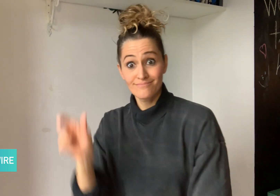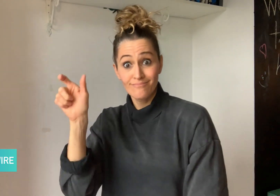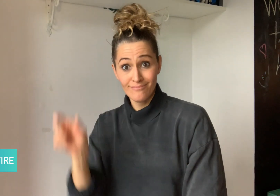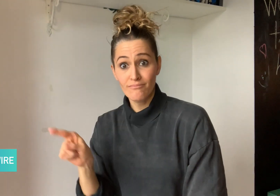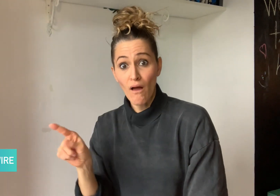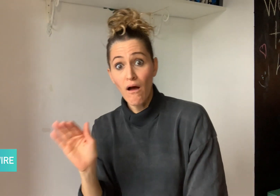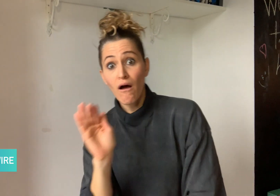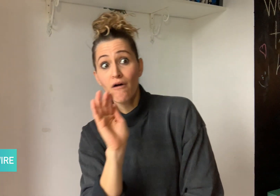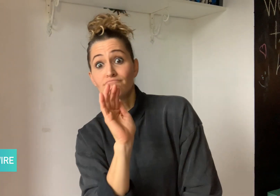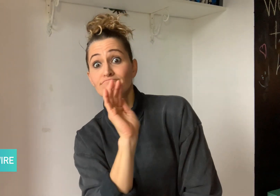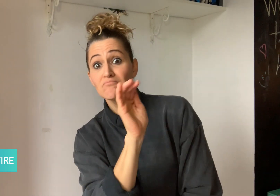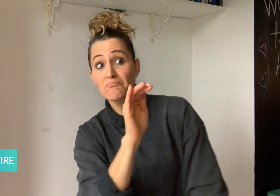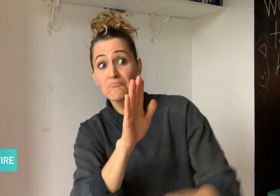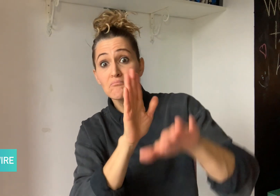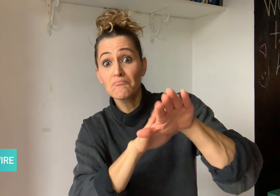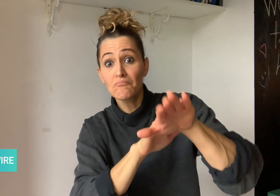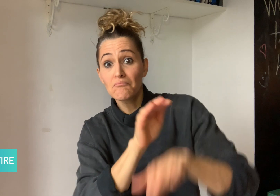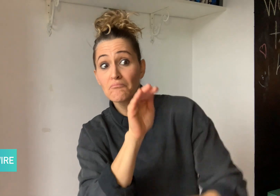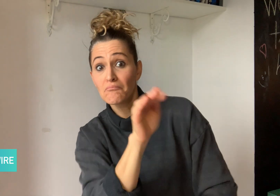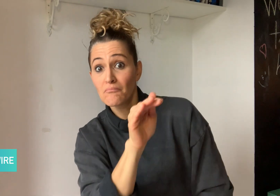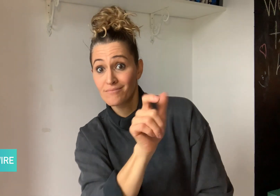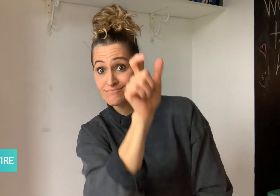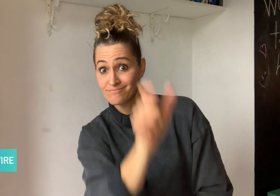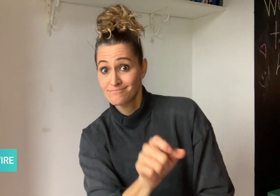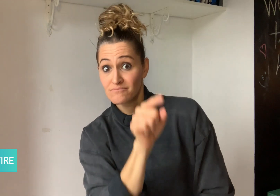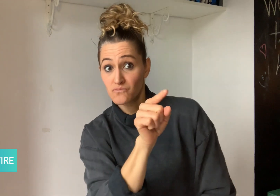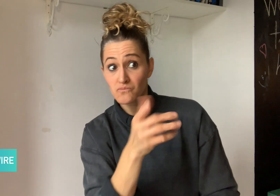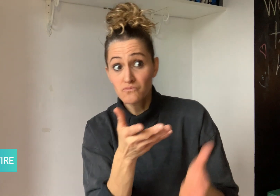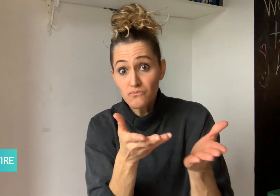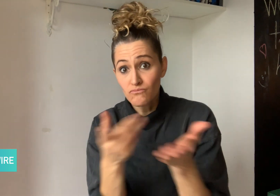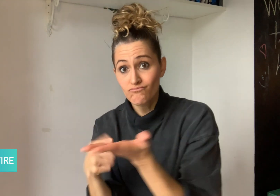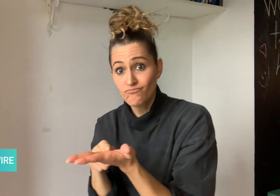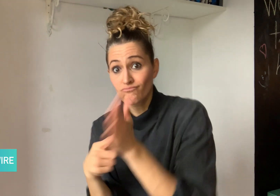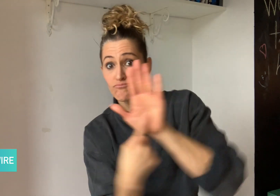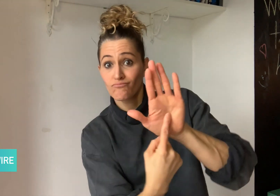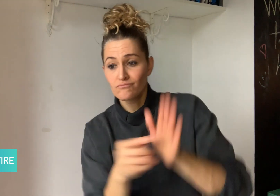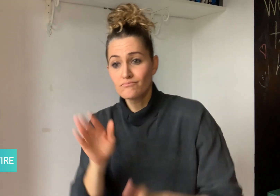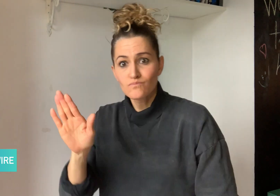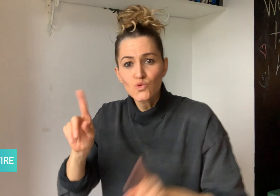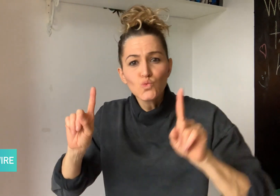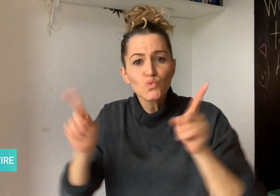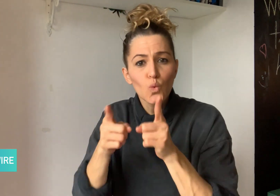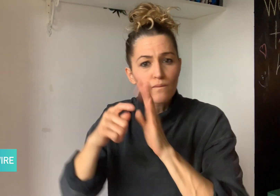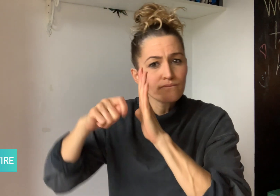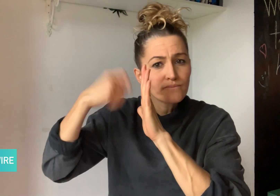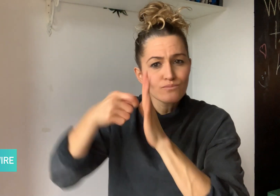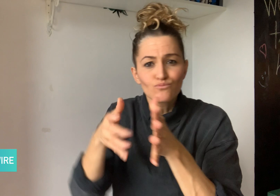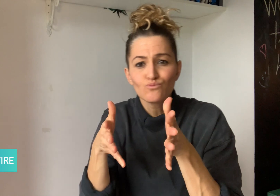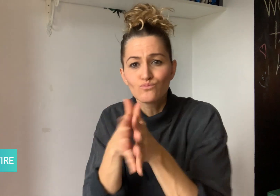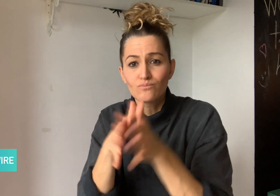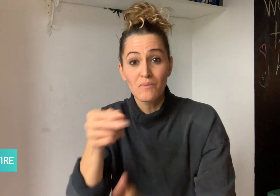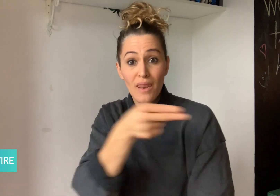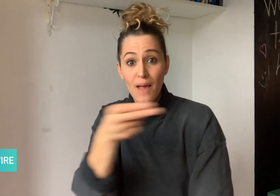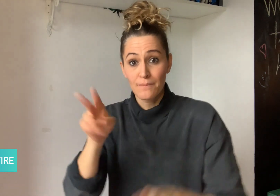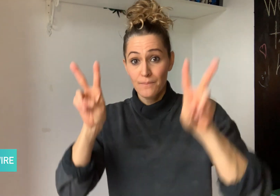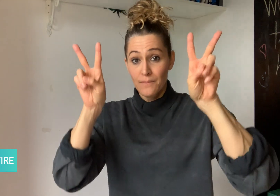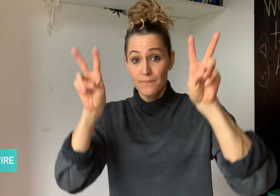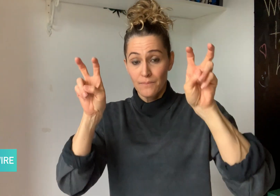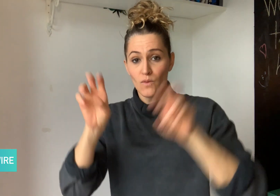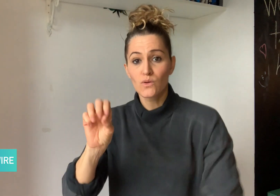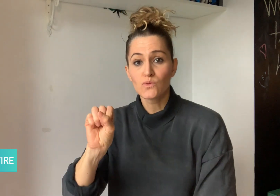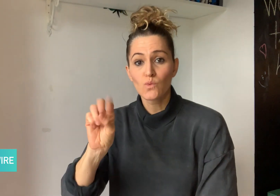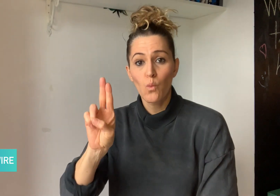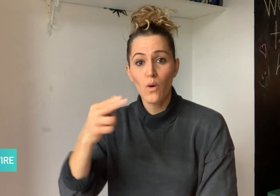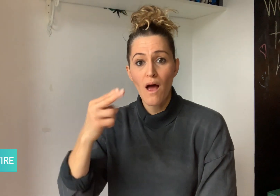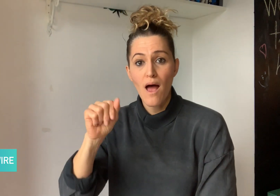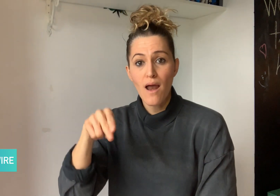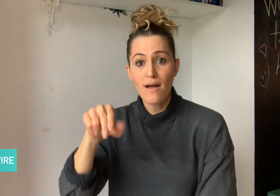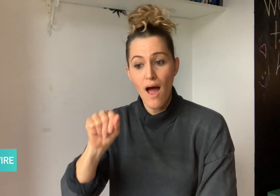to Sly and shared her short story called, “Story of Suhana”.